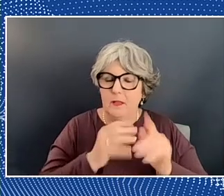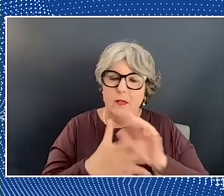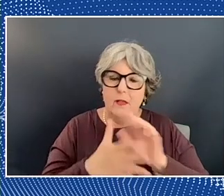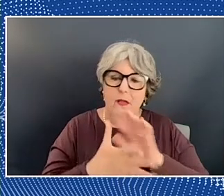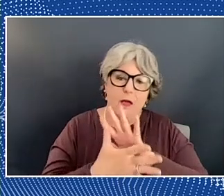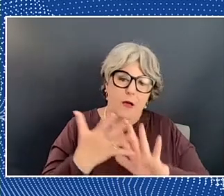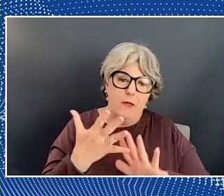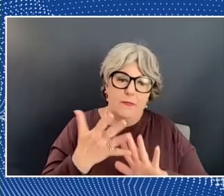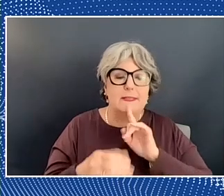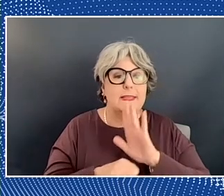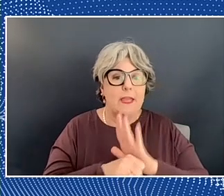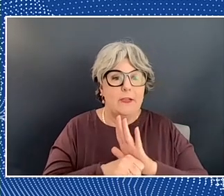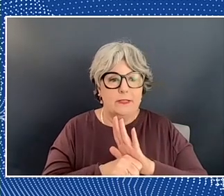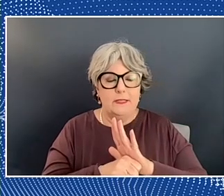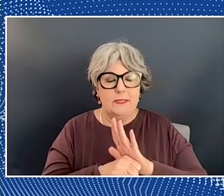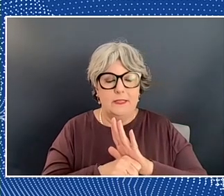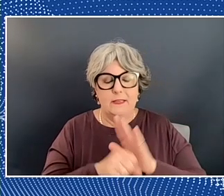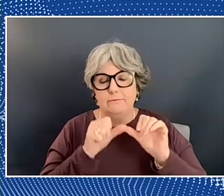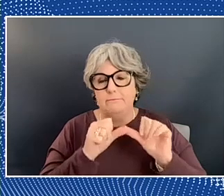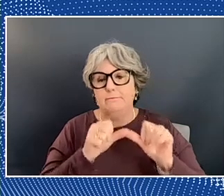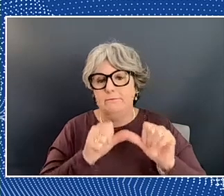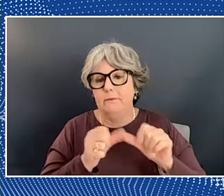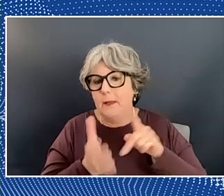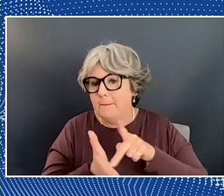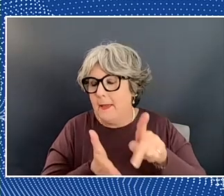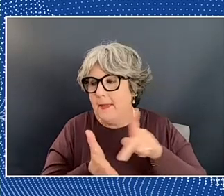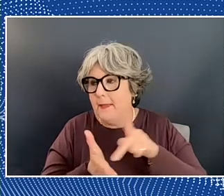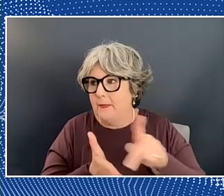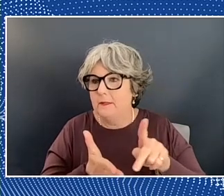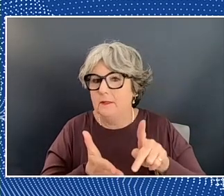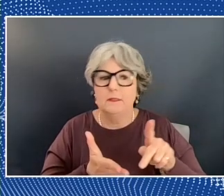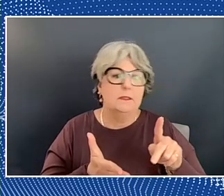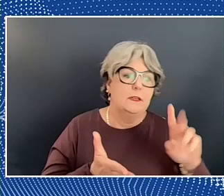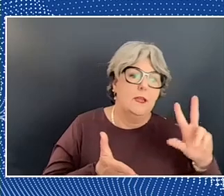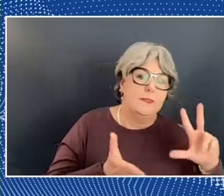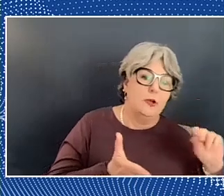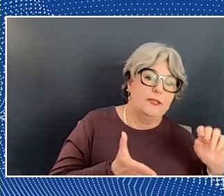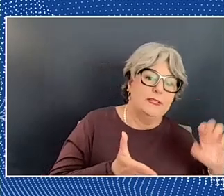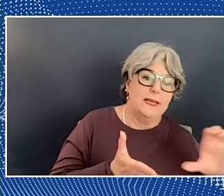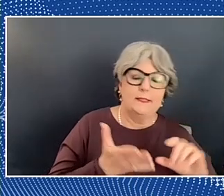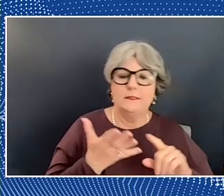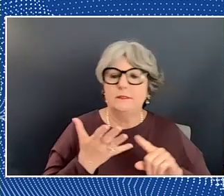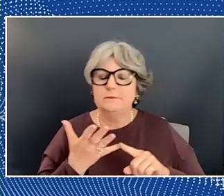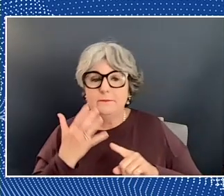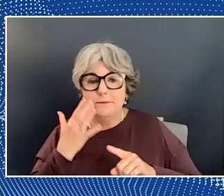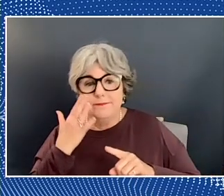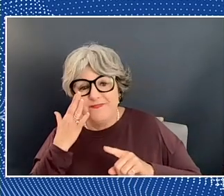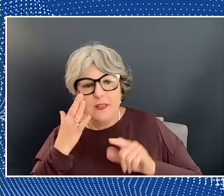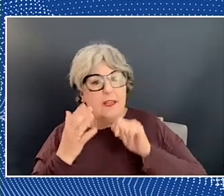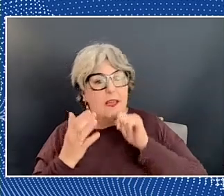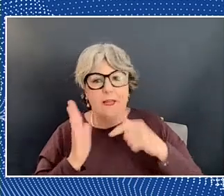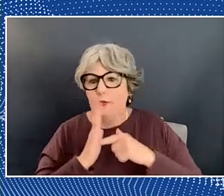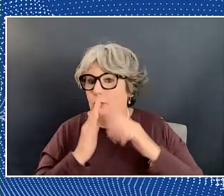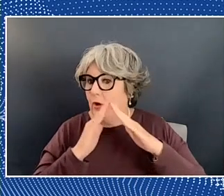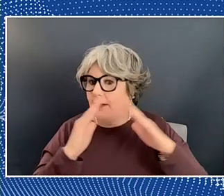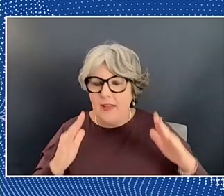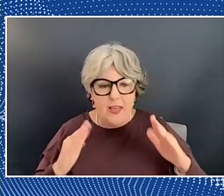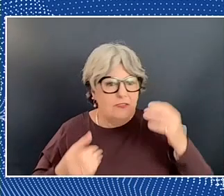never ending cycle of payments. Dawn, you have 30 seconds left. I do not own a house, a car or a business.